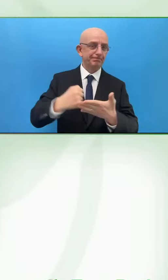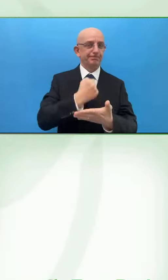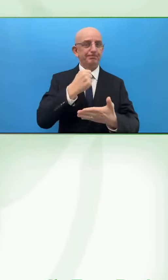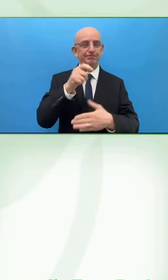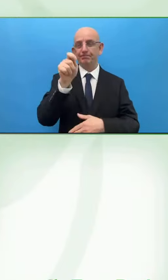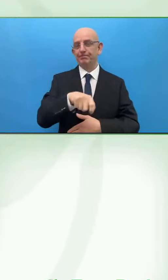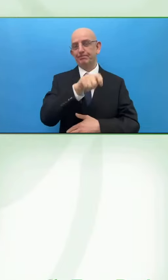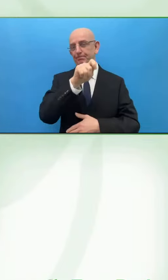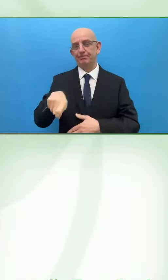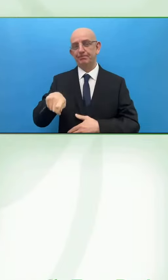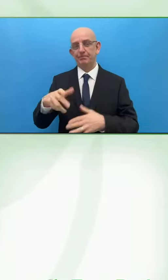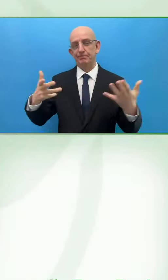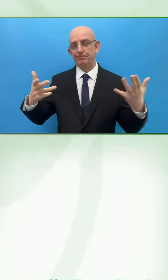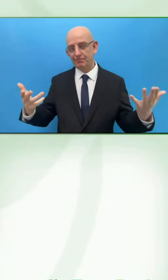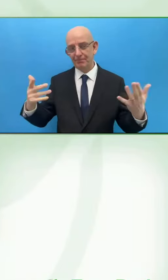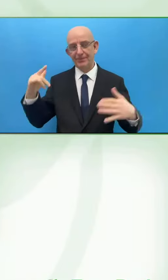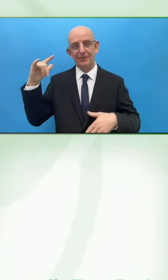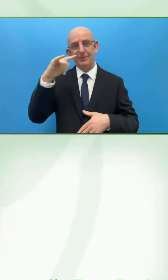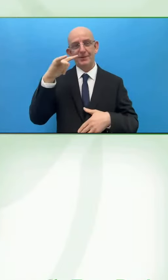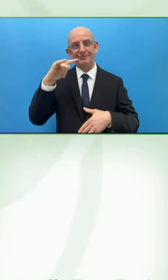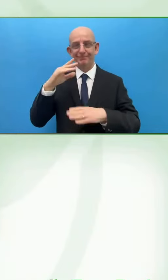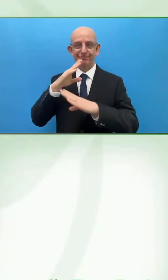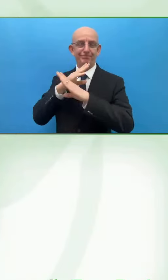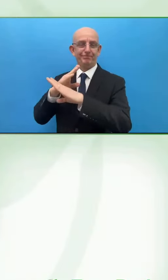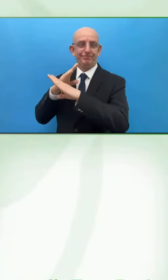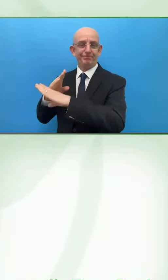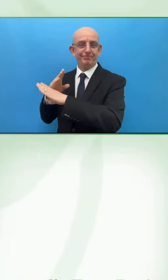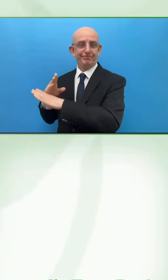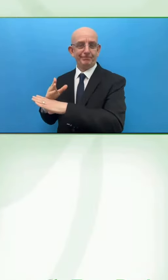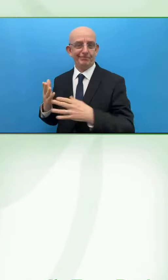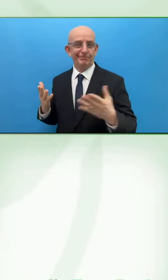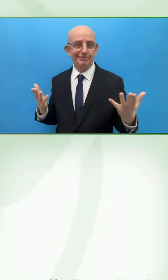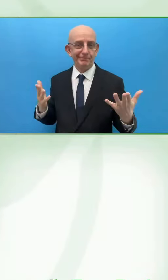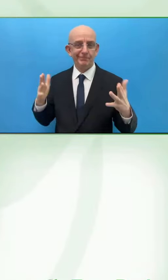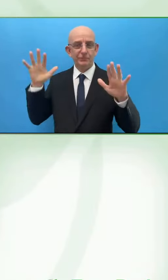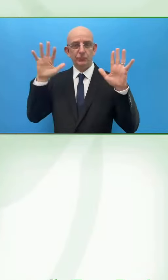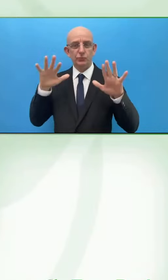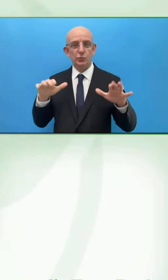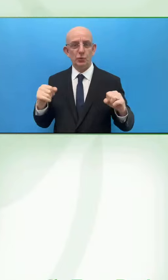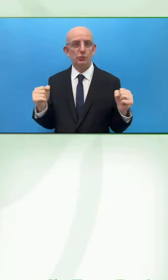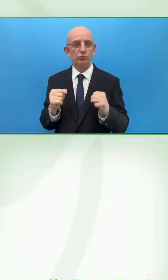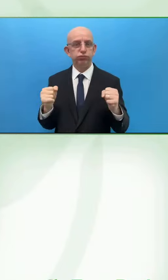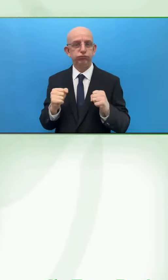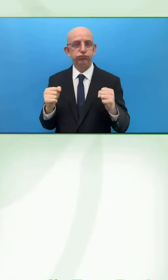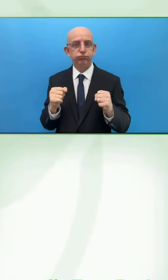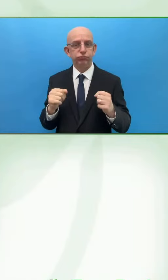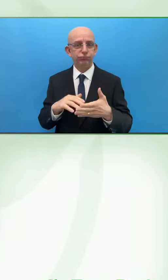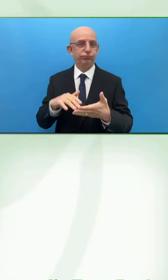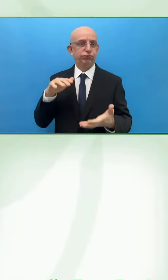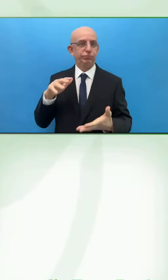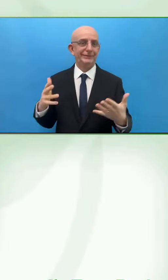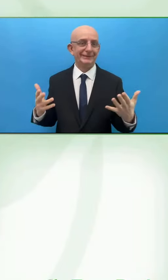The whole province has been shut down for the last seven days.